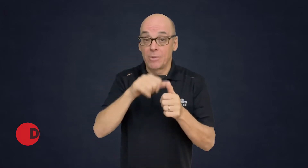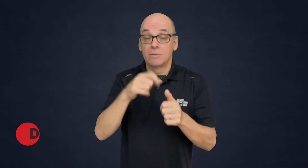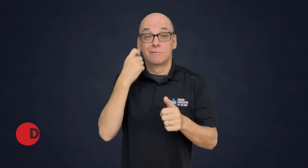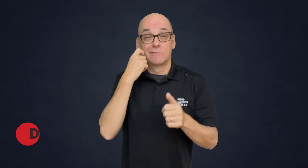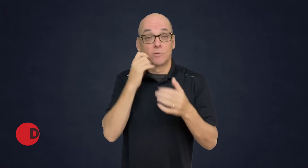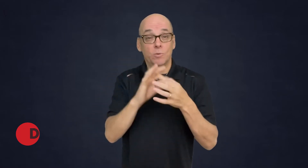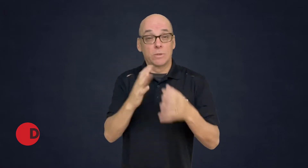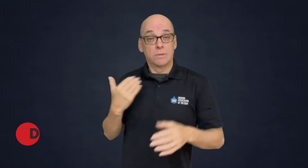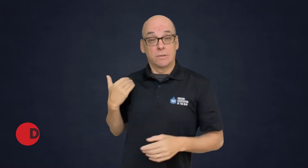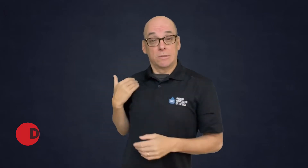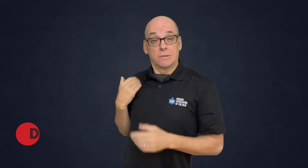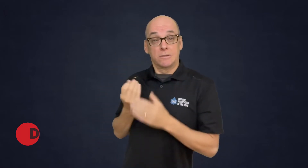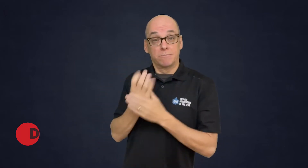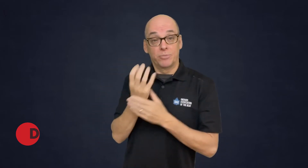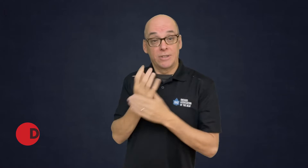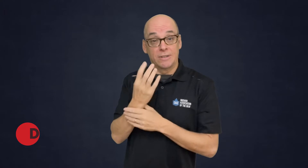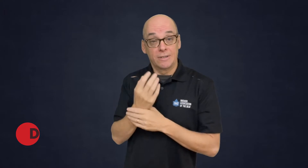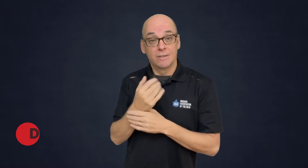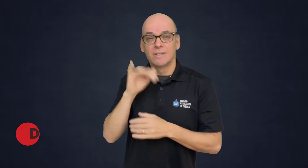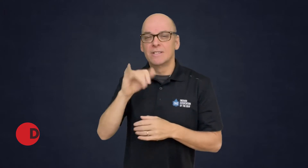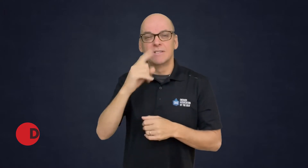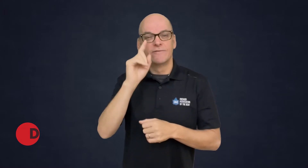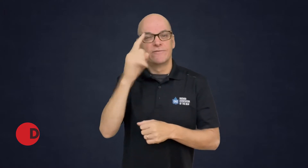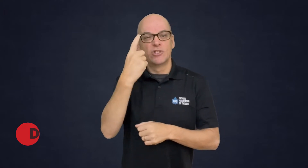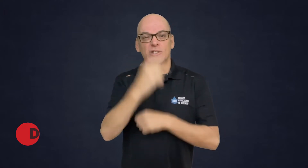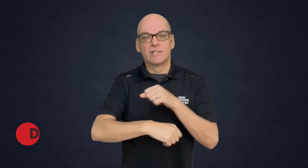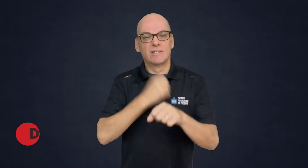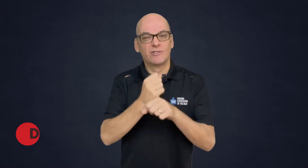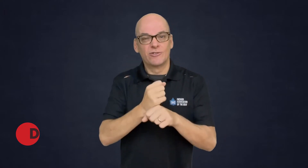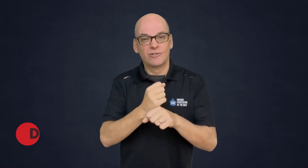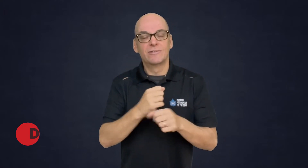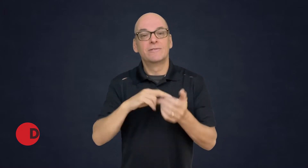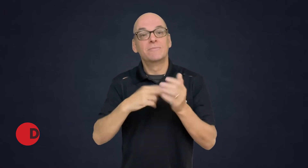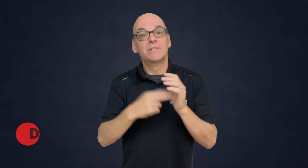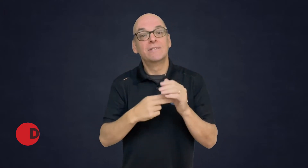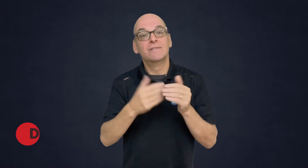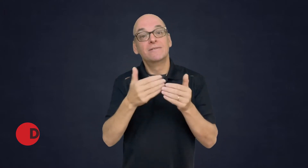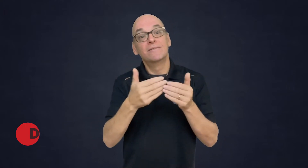Remember it was released recently in Spring going into its first year.